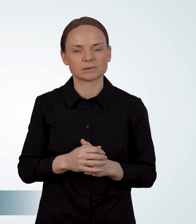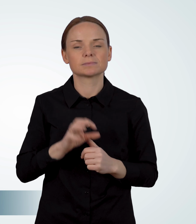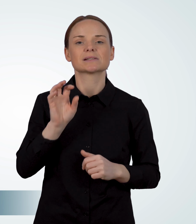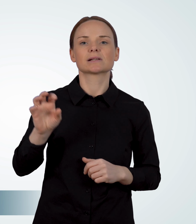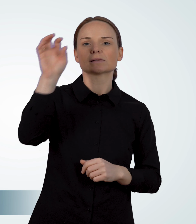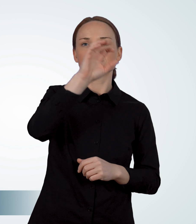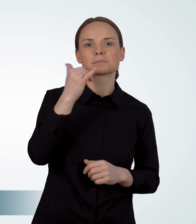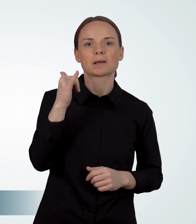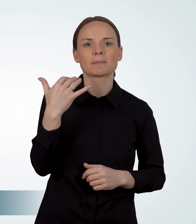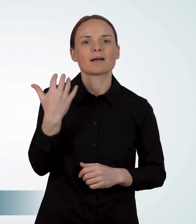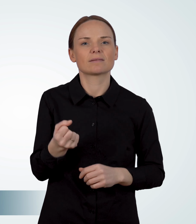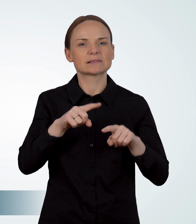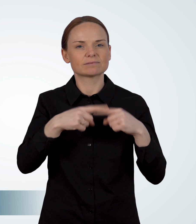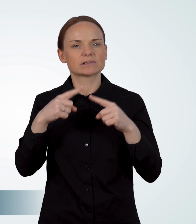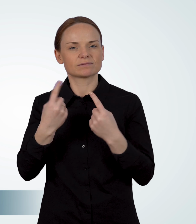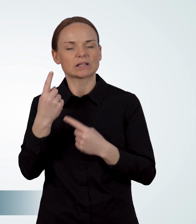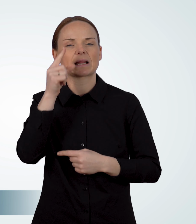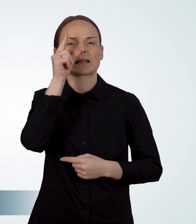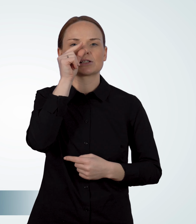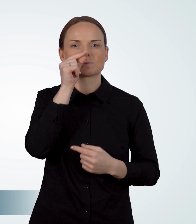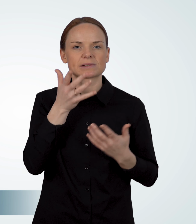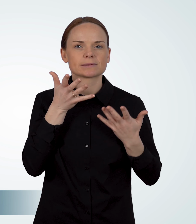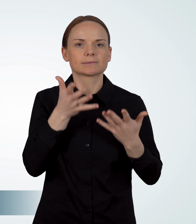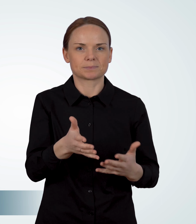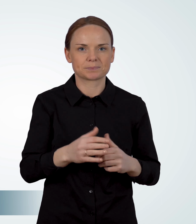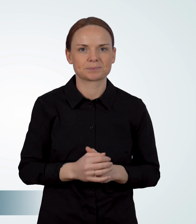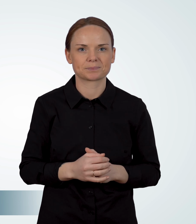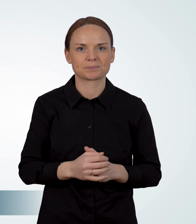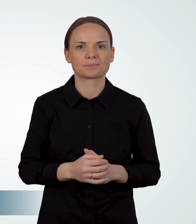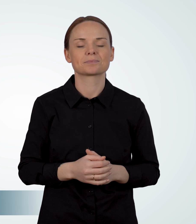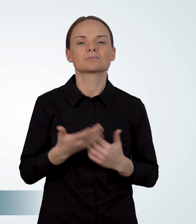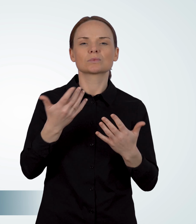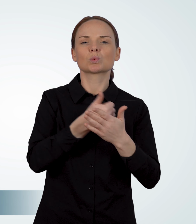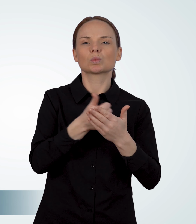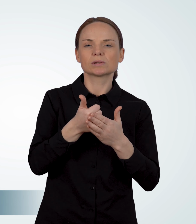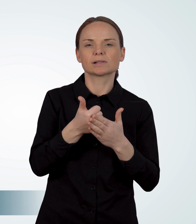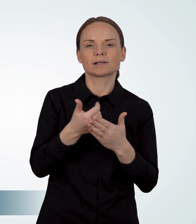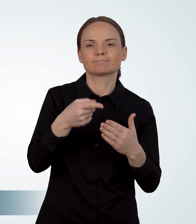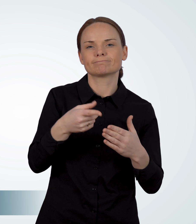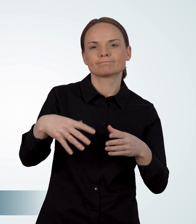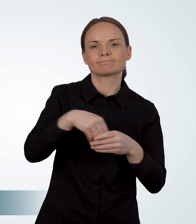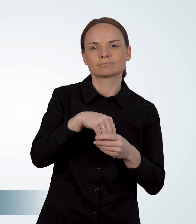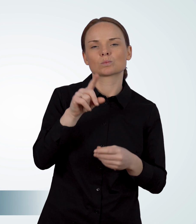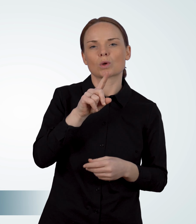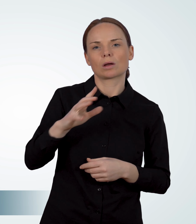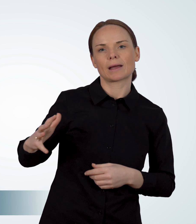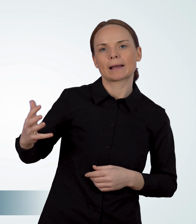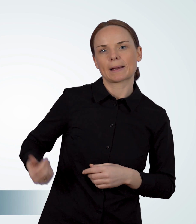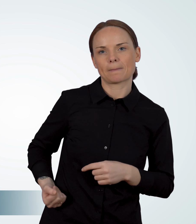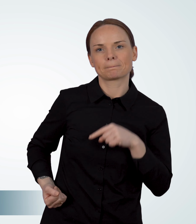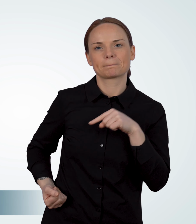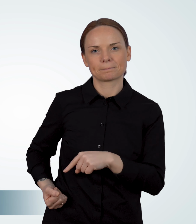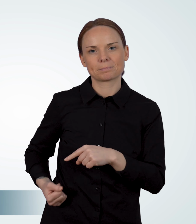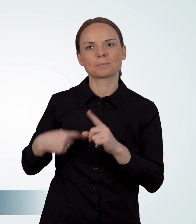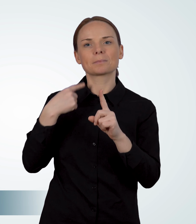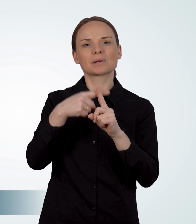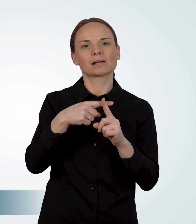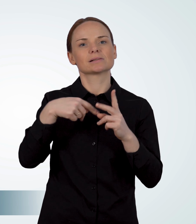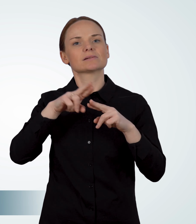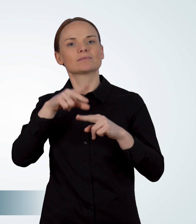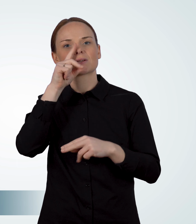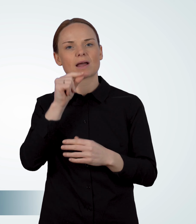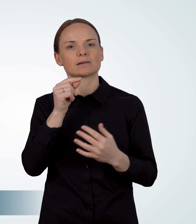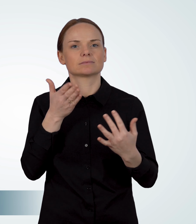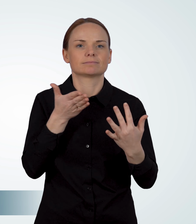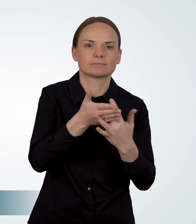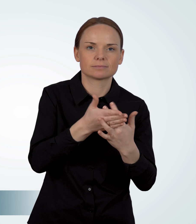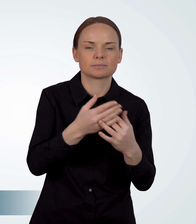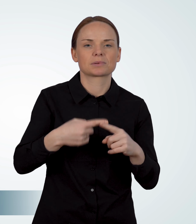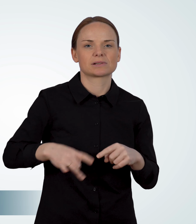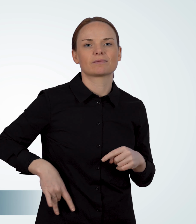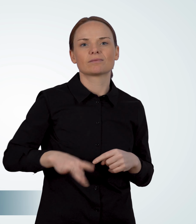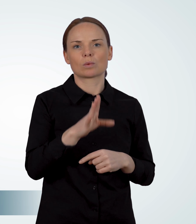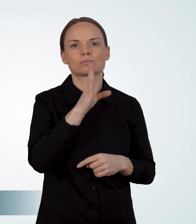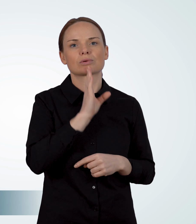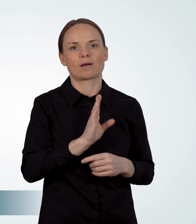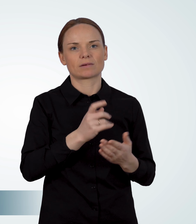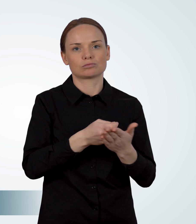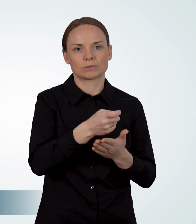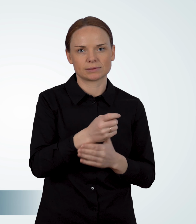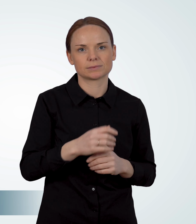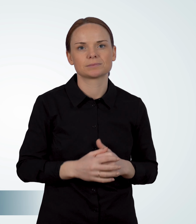States may have different eligibility but usually it includes income and whether they can access and afford a private rental.